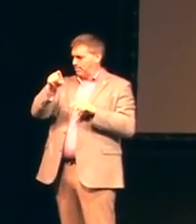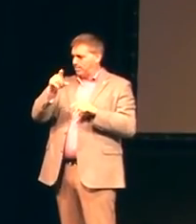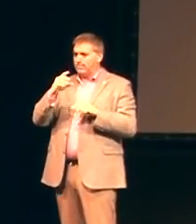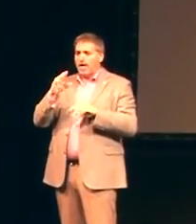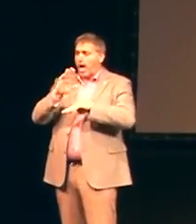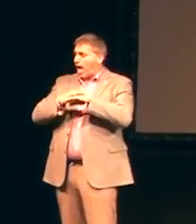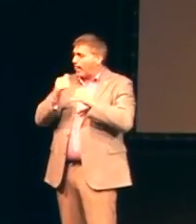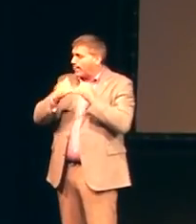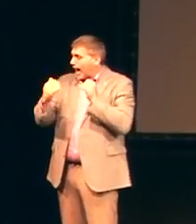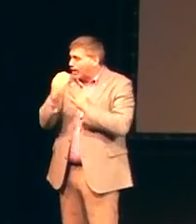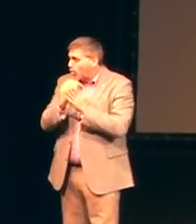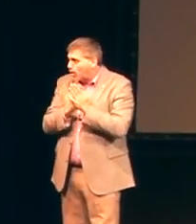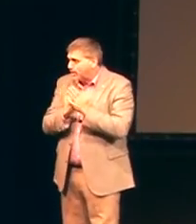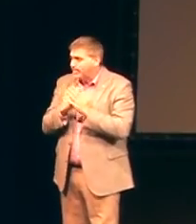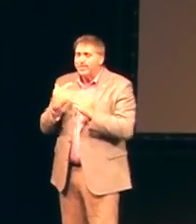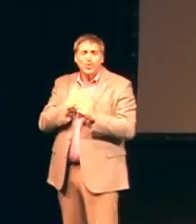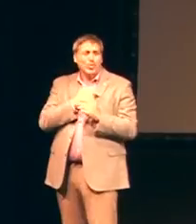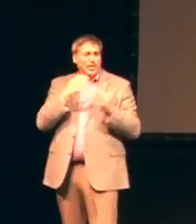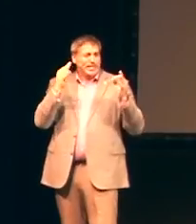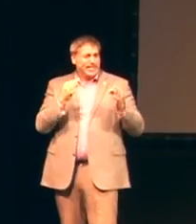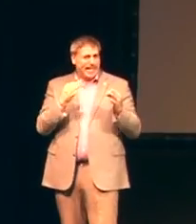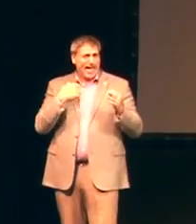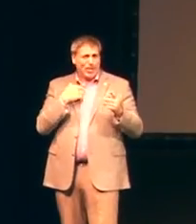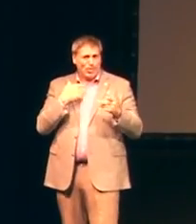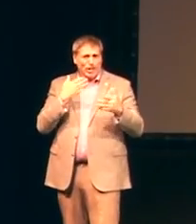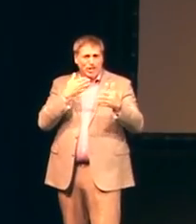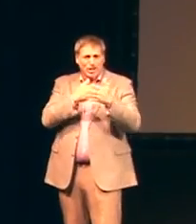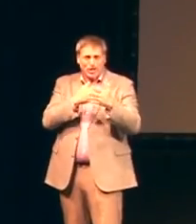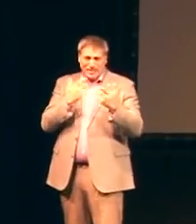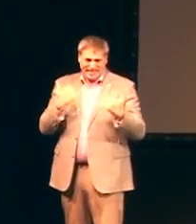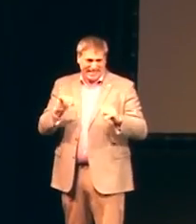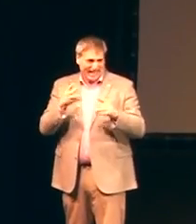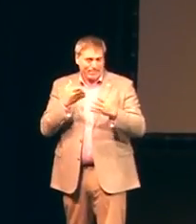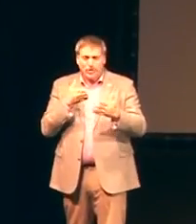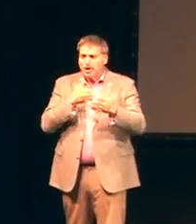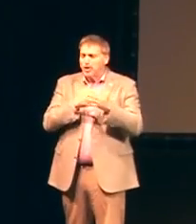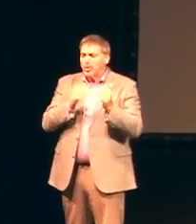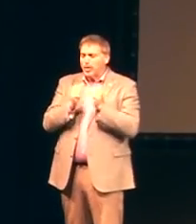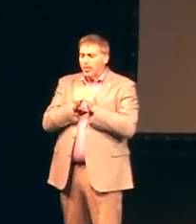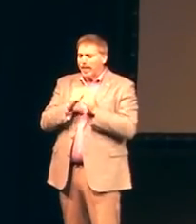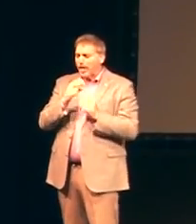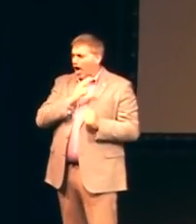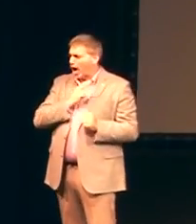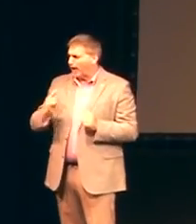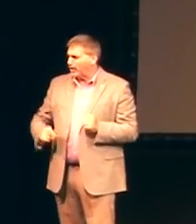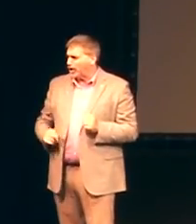web sites. Online courses, and we decide today sue. And we're still in the process of the